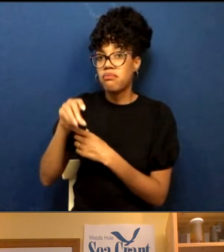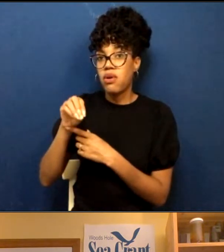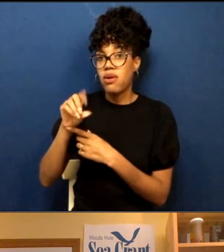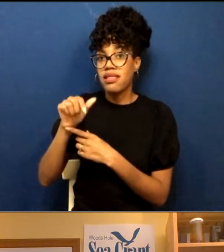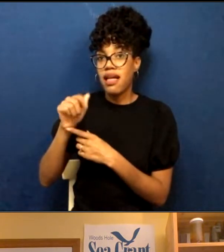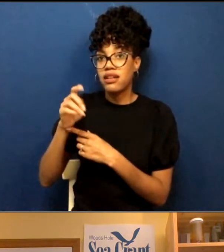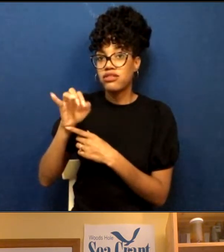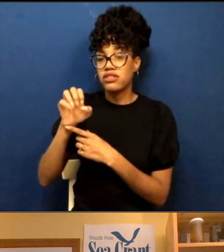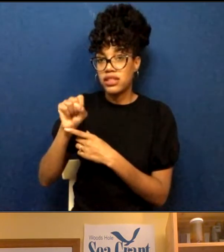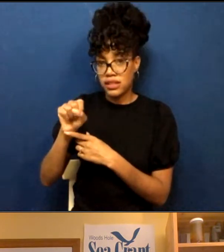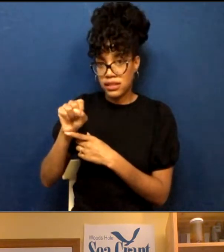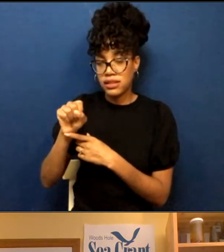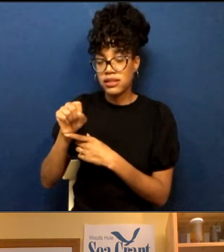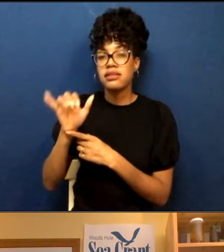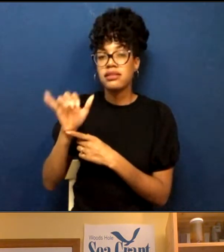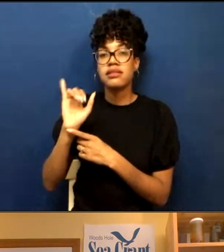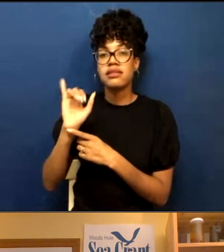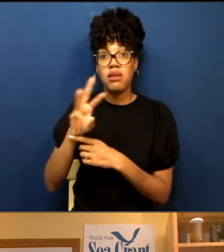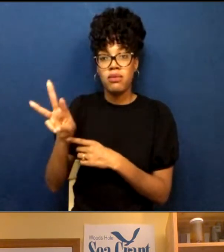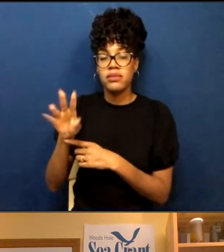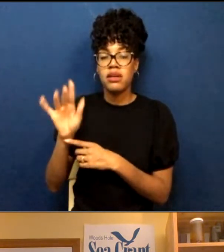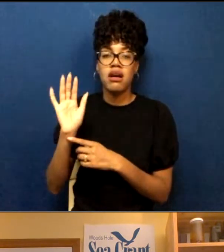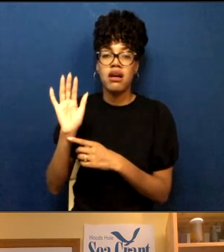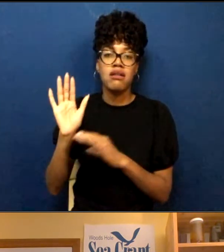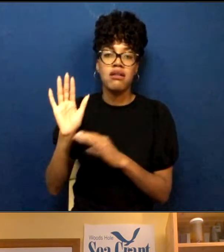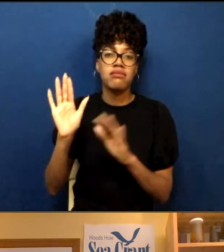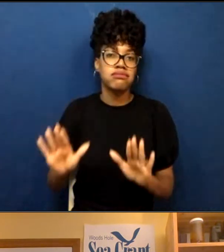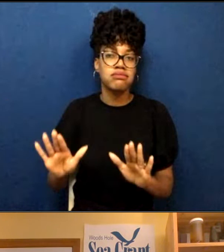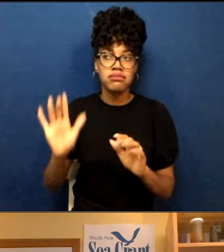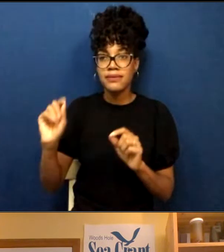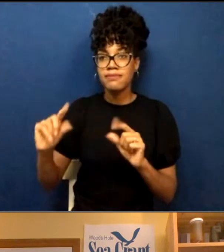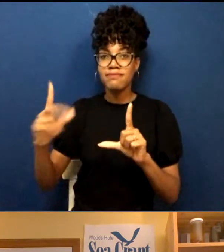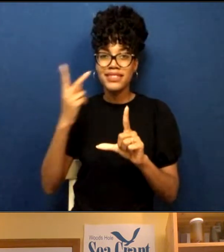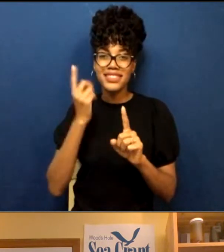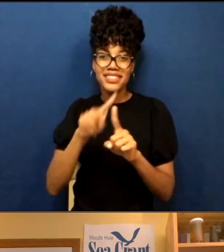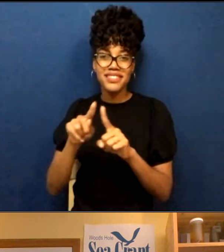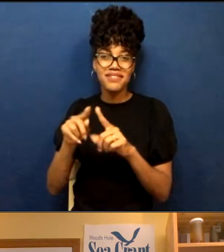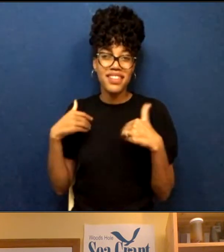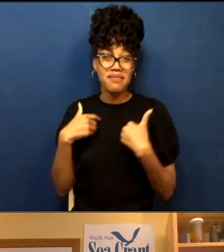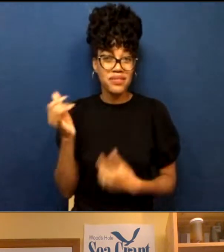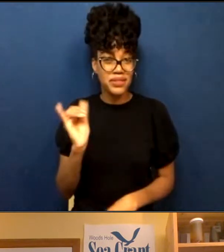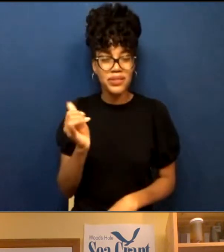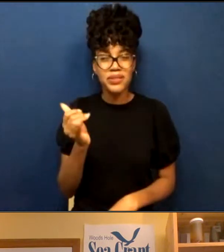for a lot of animals. So those are really fun resources to learn about these fine scale movement of animals.